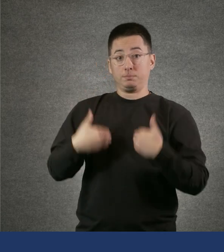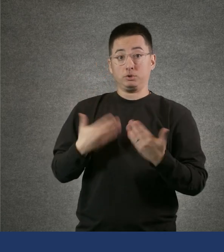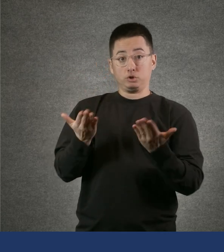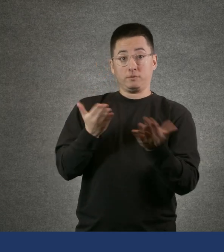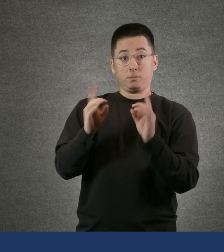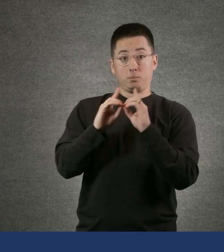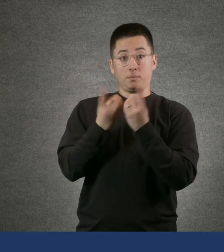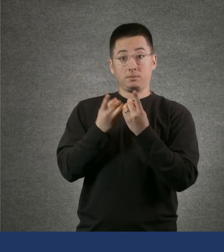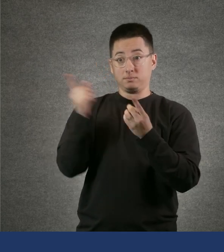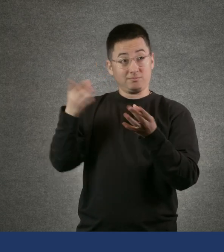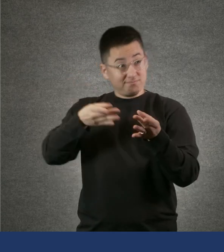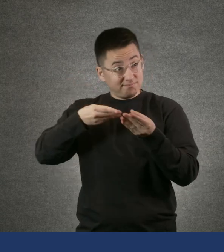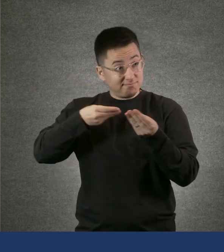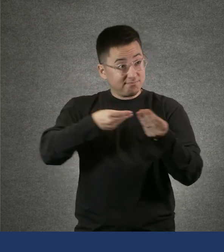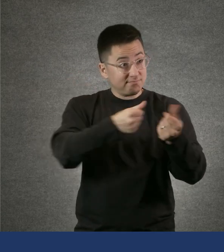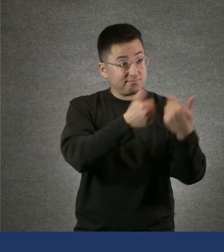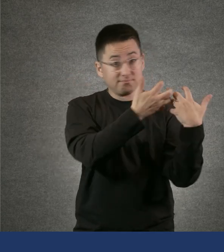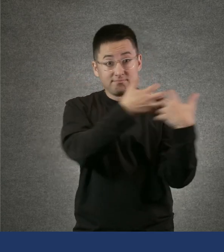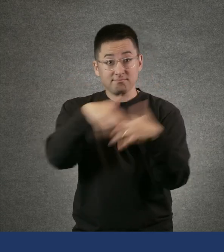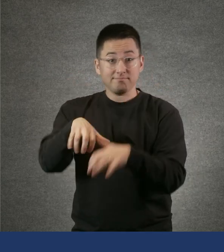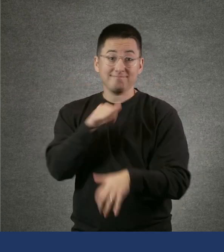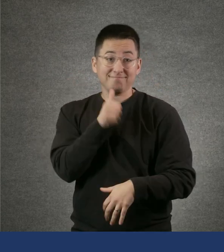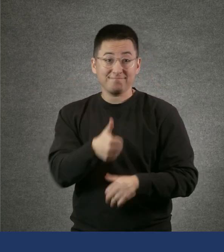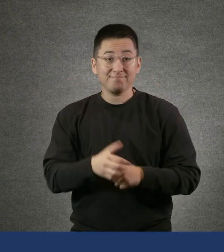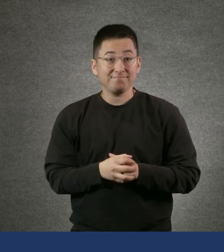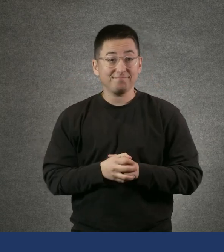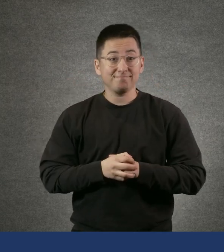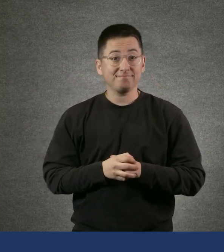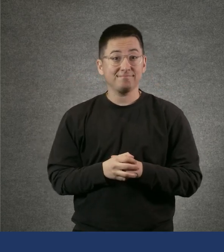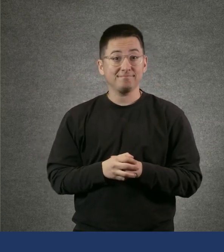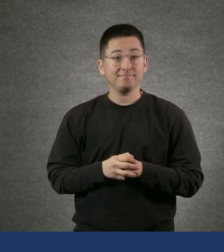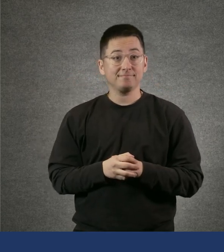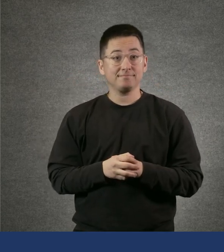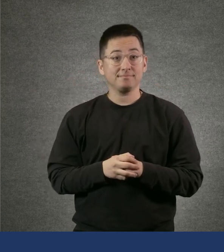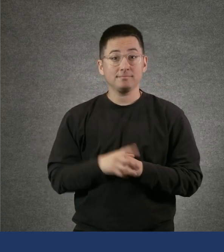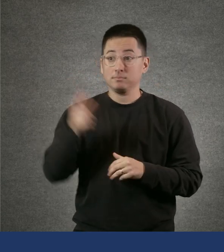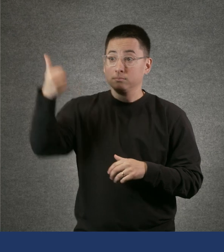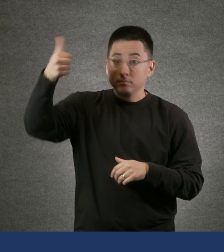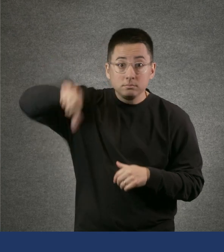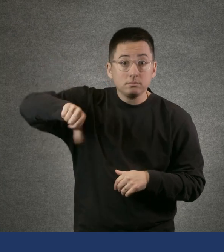is the inefficiency of the county's Human Services department.